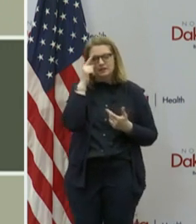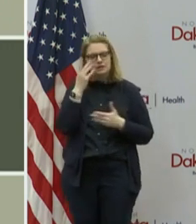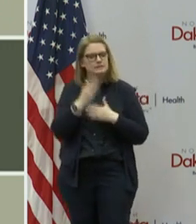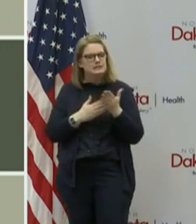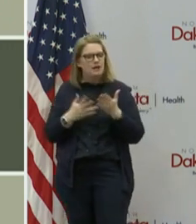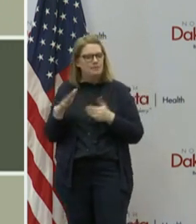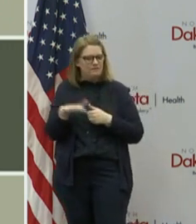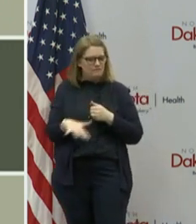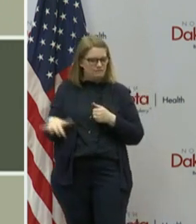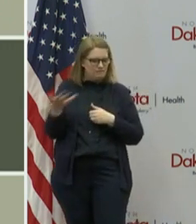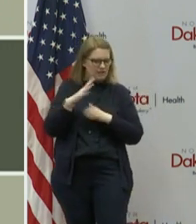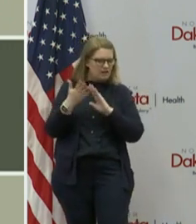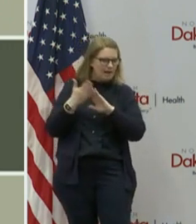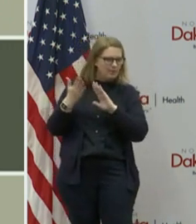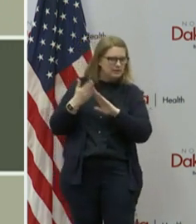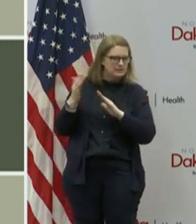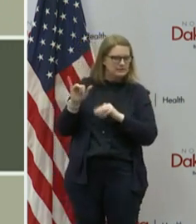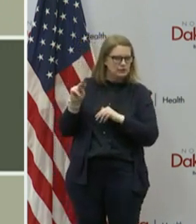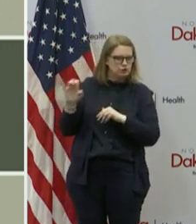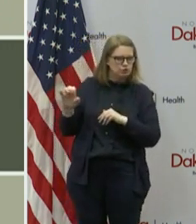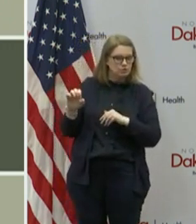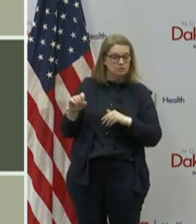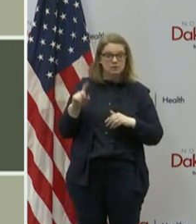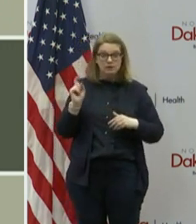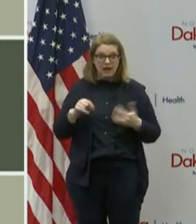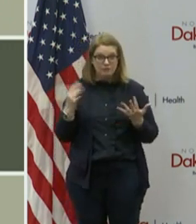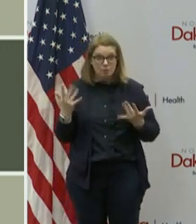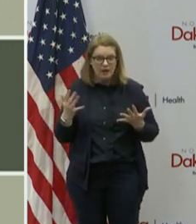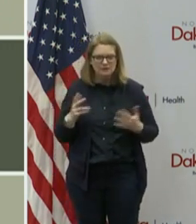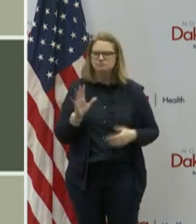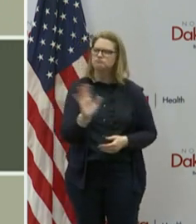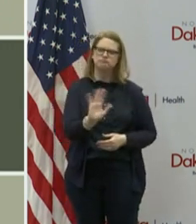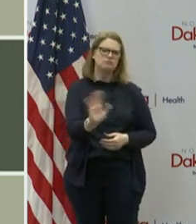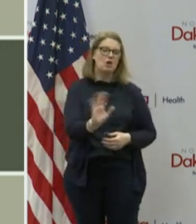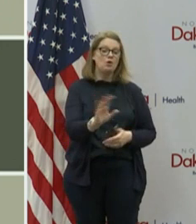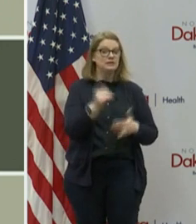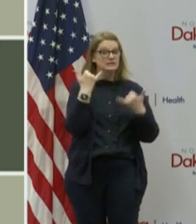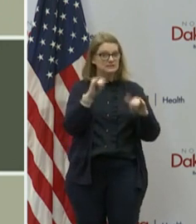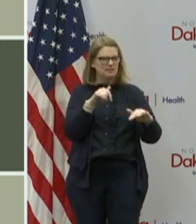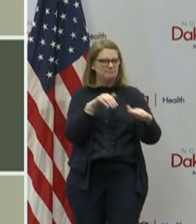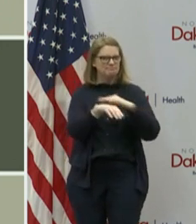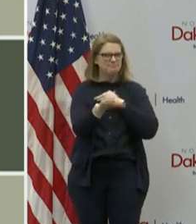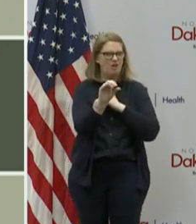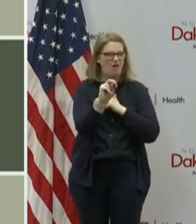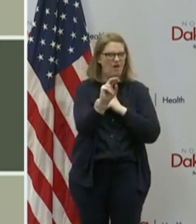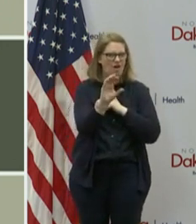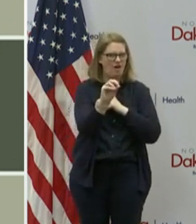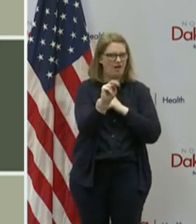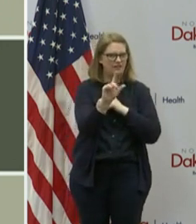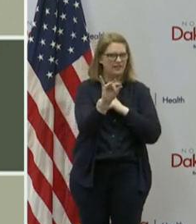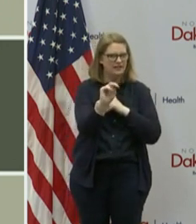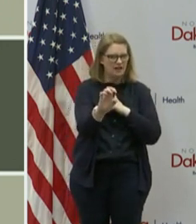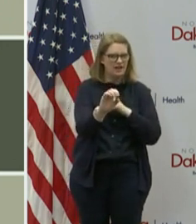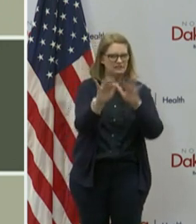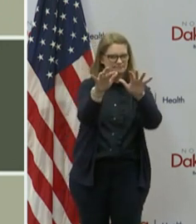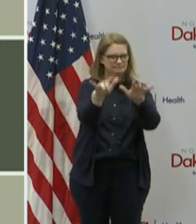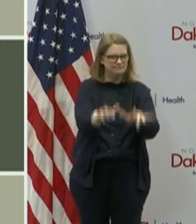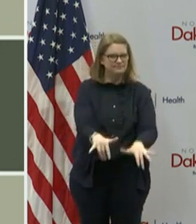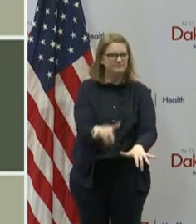FUNDING, SPECIAL EDUCATION GRANTS, HOUSING ASSISTANCE AND MUCH MORE. THE FEDERAL CENSUS OFFICE WILL FIELD SOME OPERATIONS IN JUNE